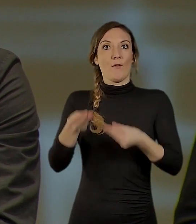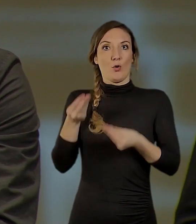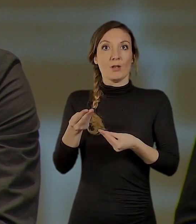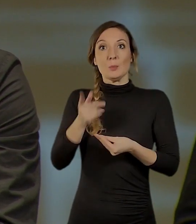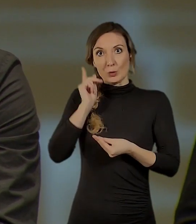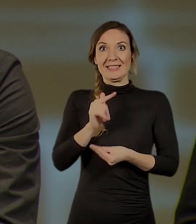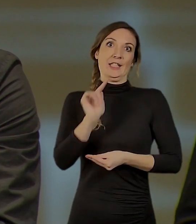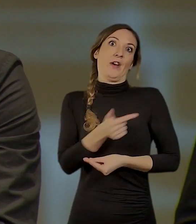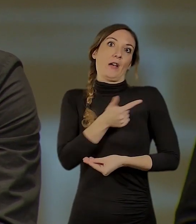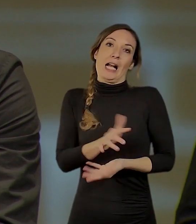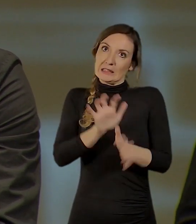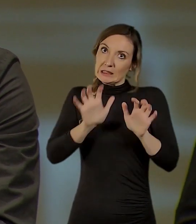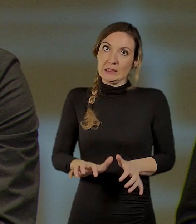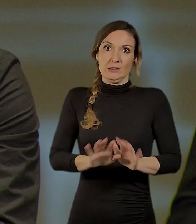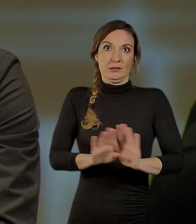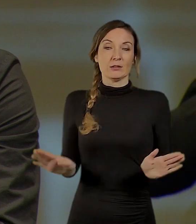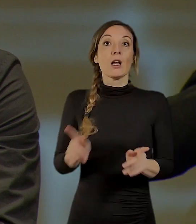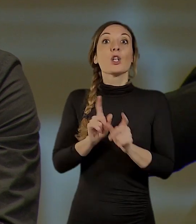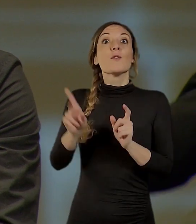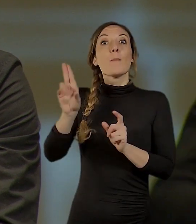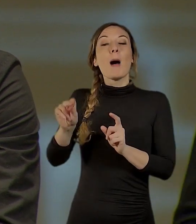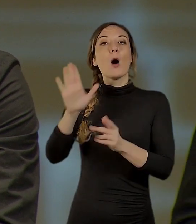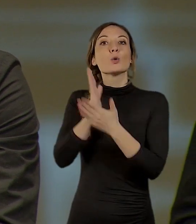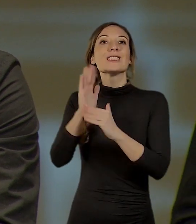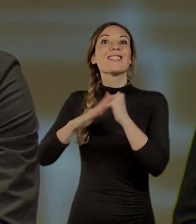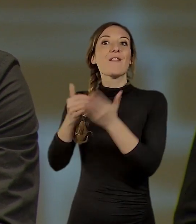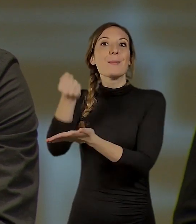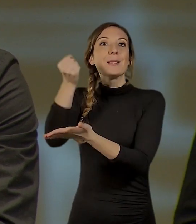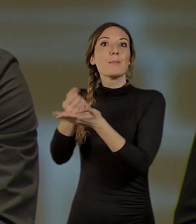Even for the first round. This means that when we